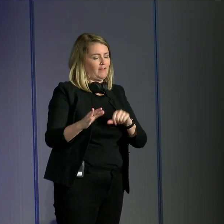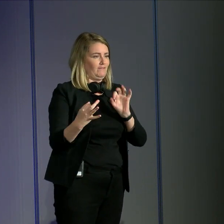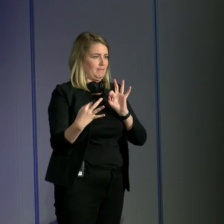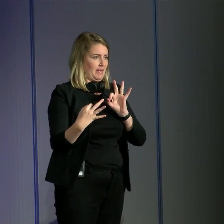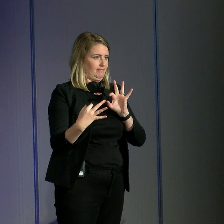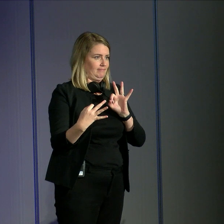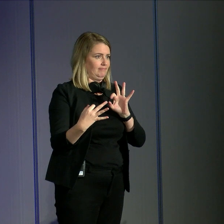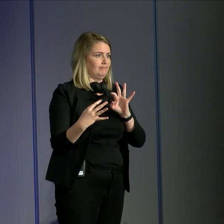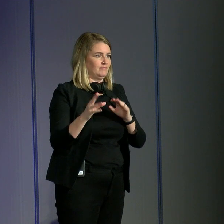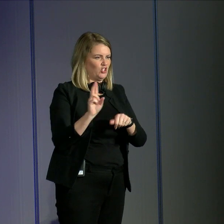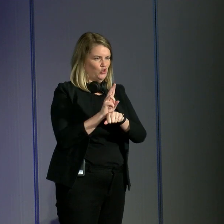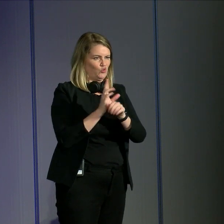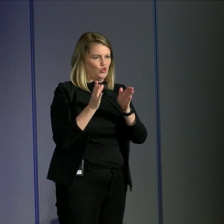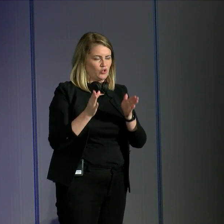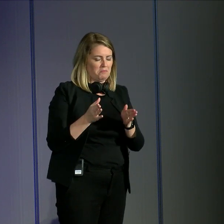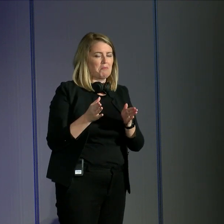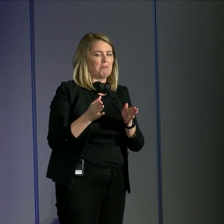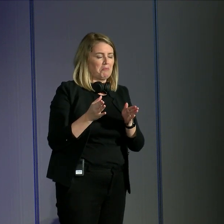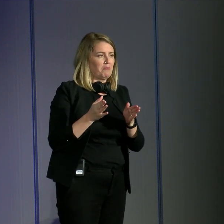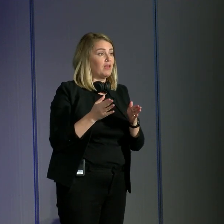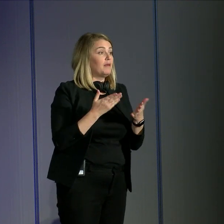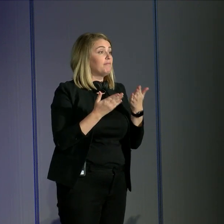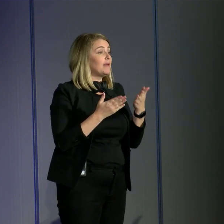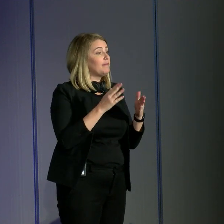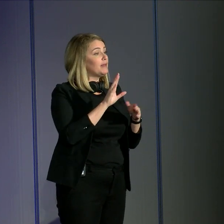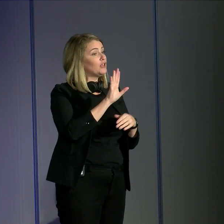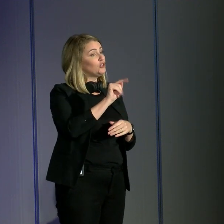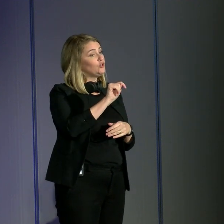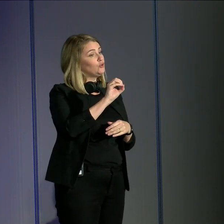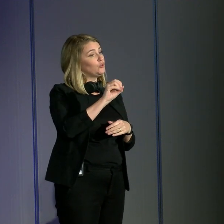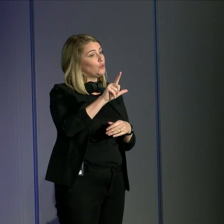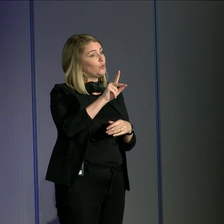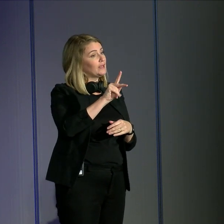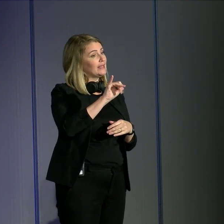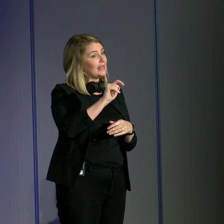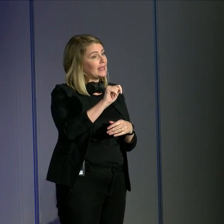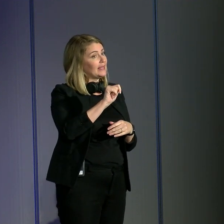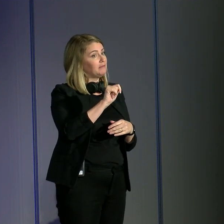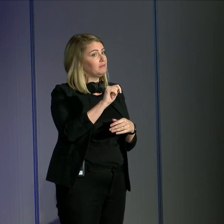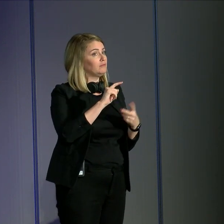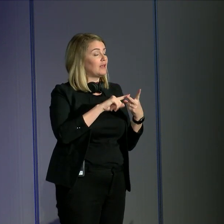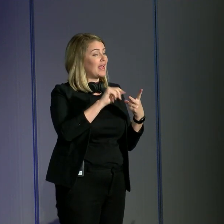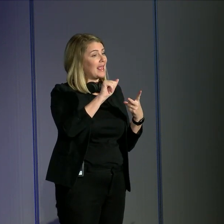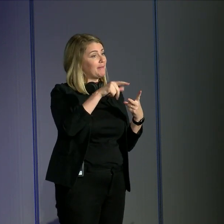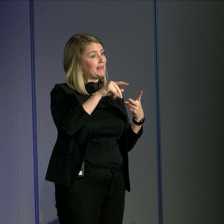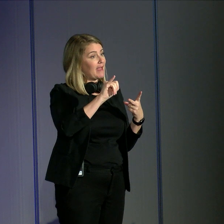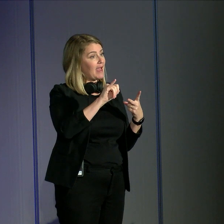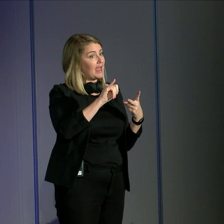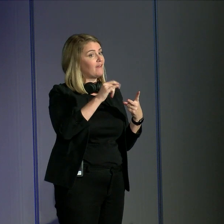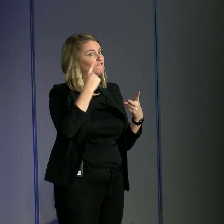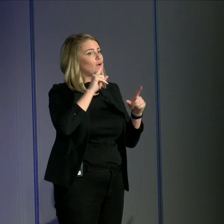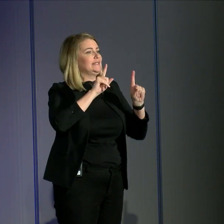And then you might use things like the toolkit or the API to test your code. Okay?